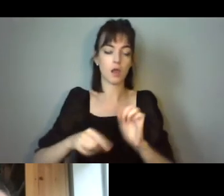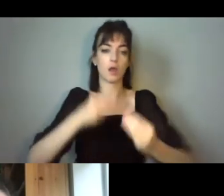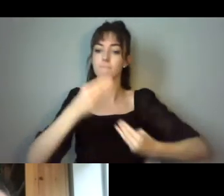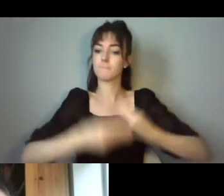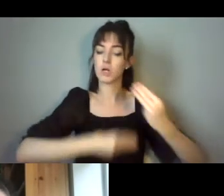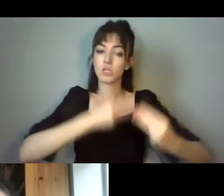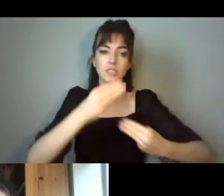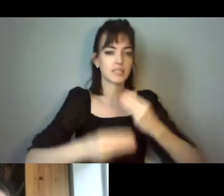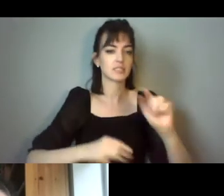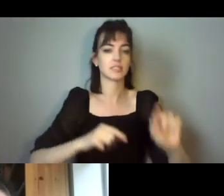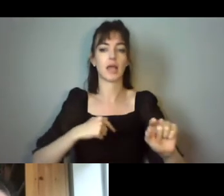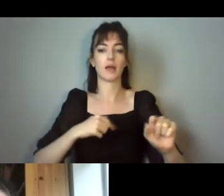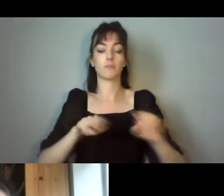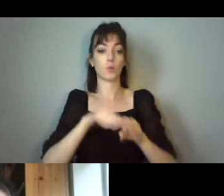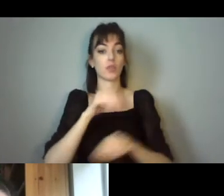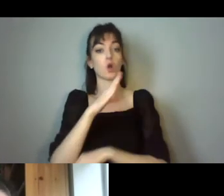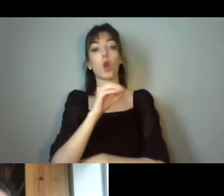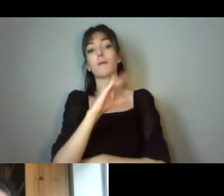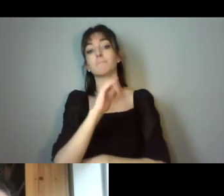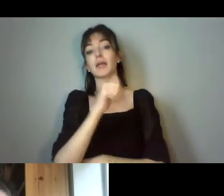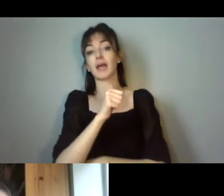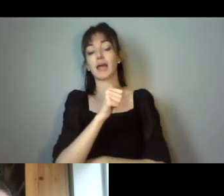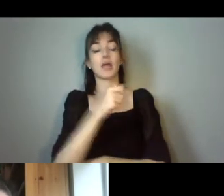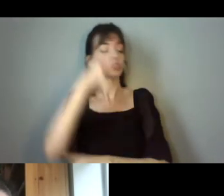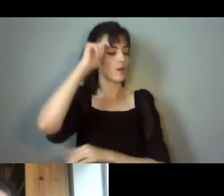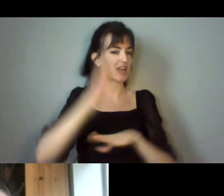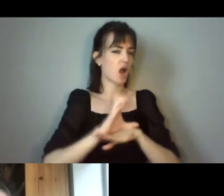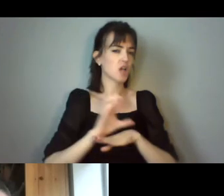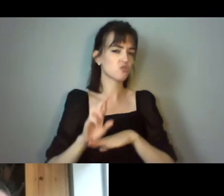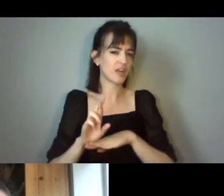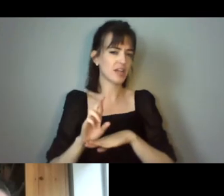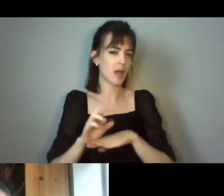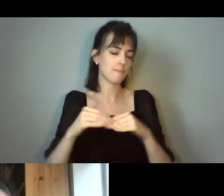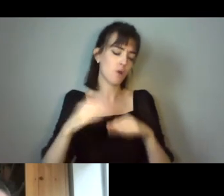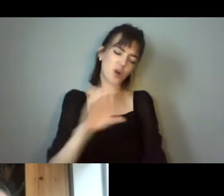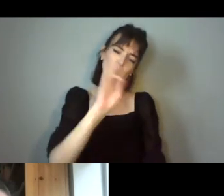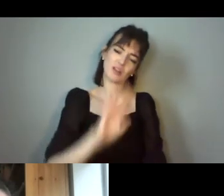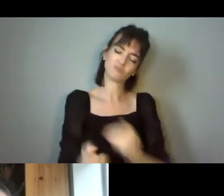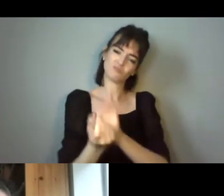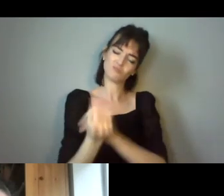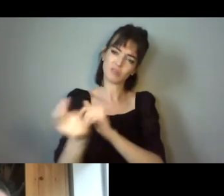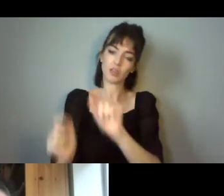happened with Colombia. I think the one in Costa Rica raised more questions in terms of it doesn't